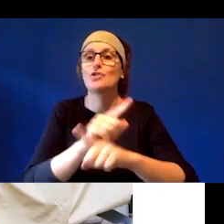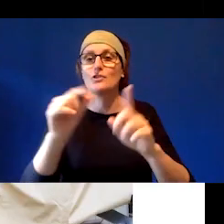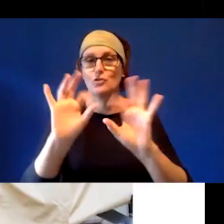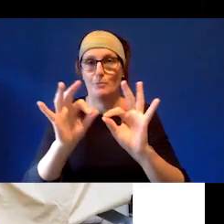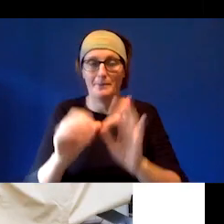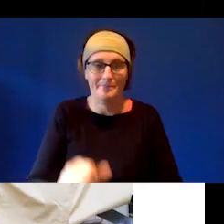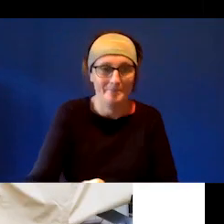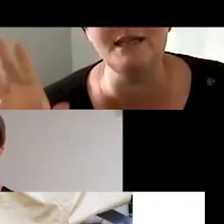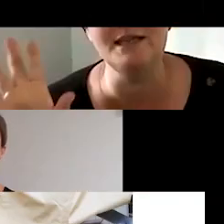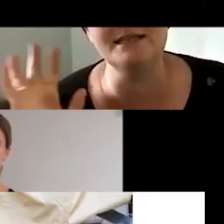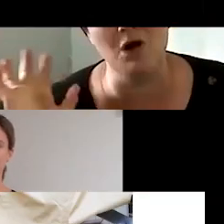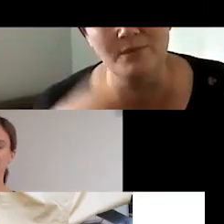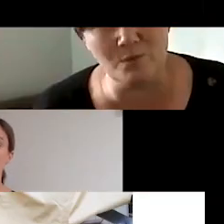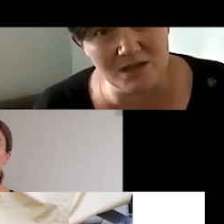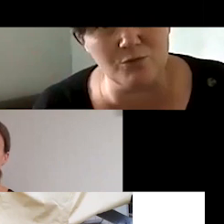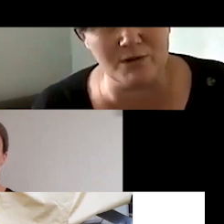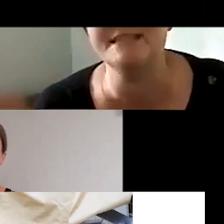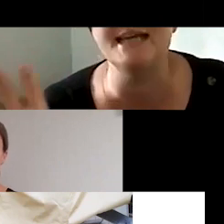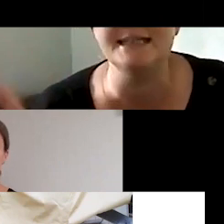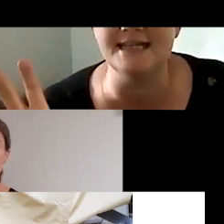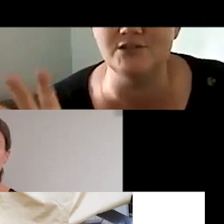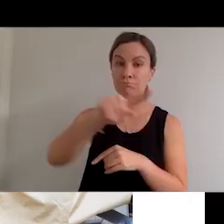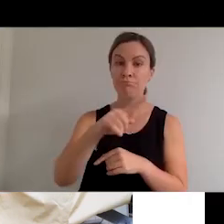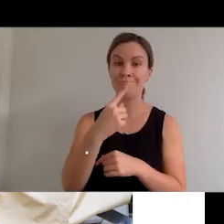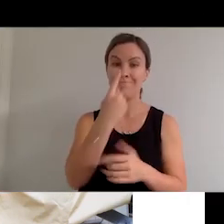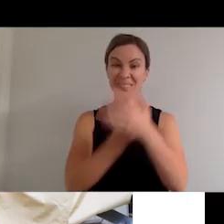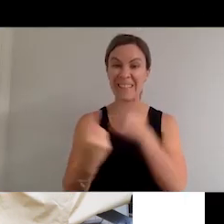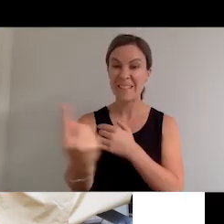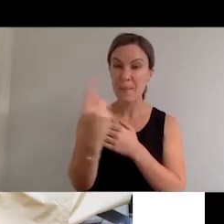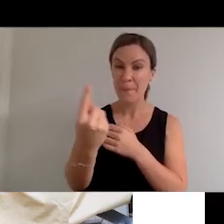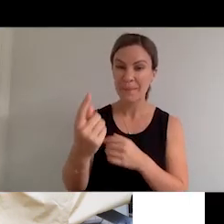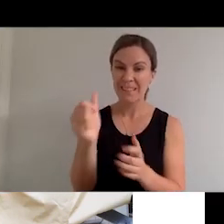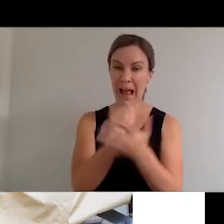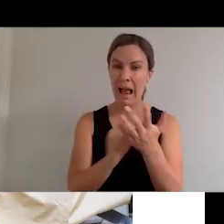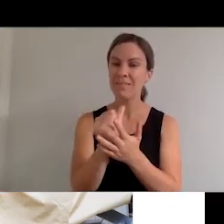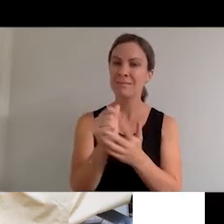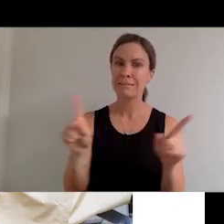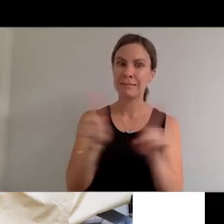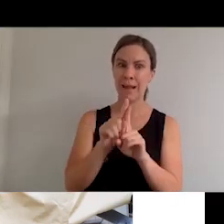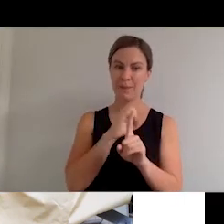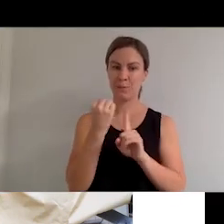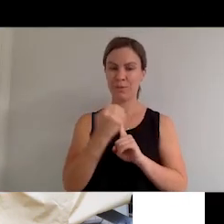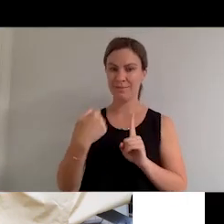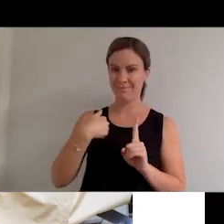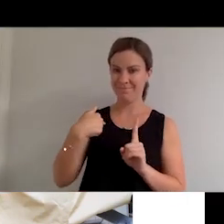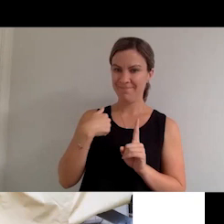artist, you will know this exact same situation. Hopefully this moment will readdress that down the track. But what I had noticed was